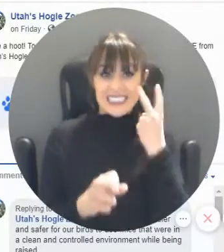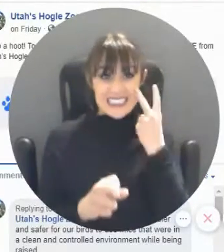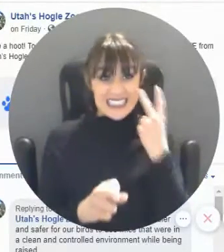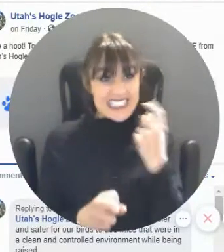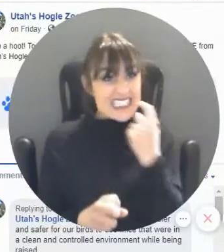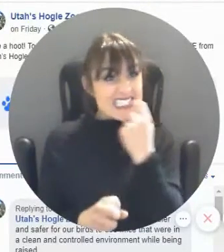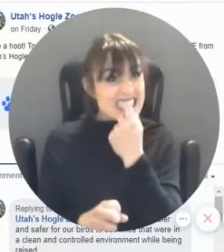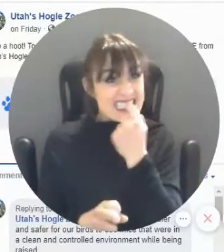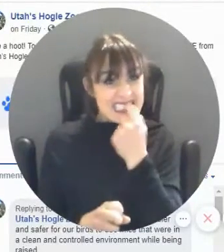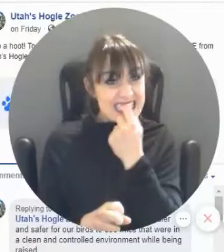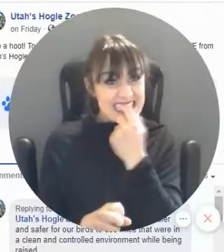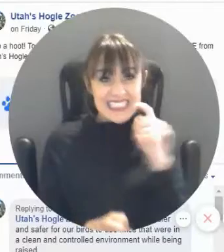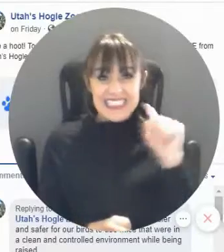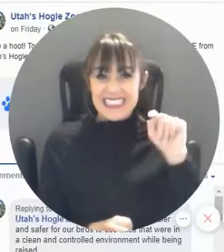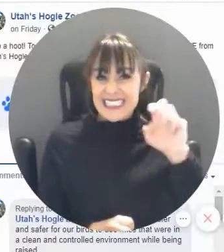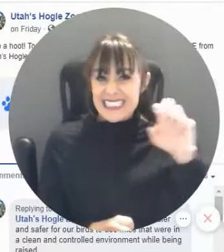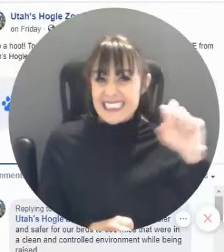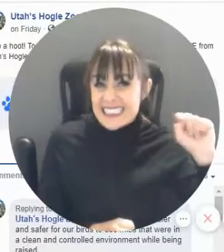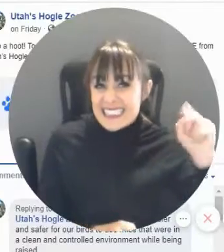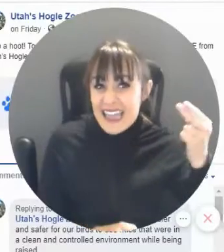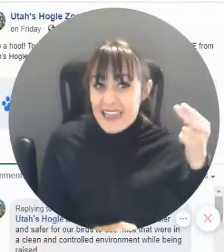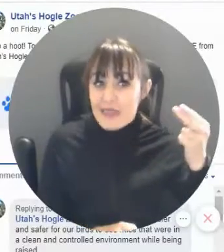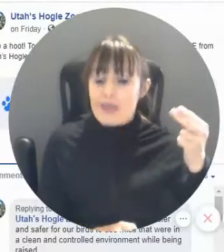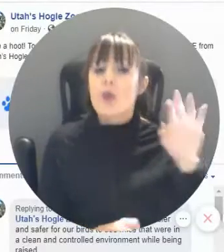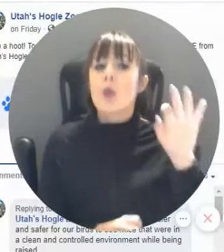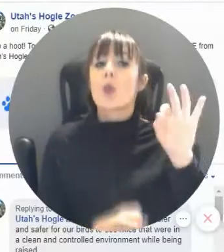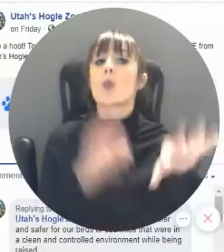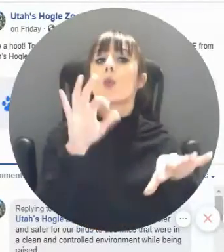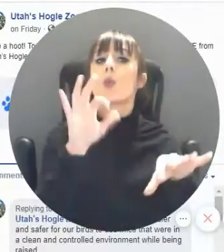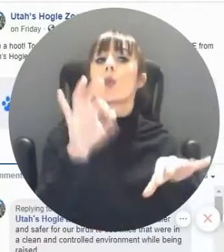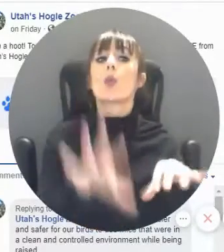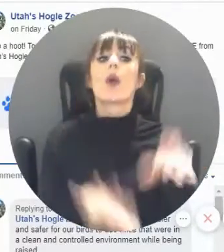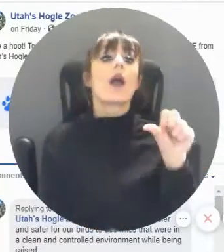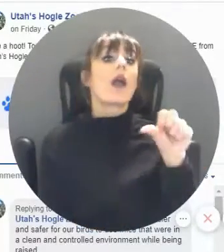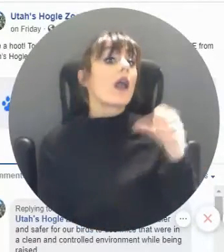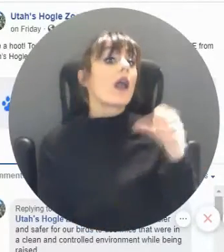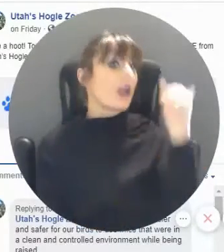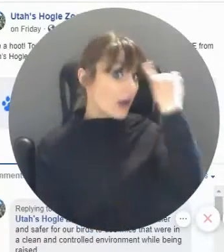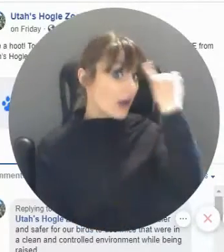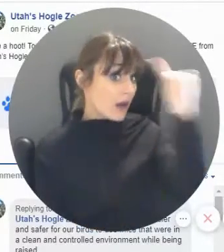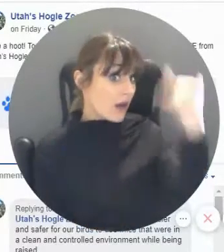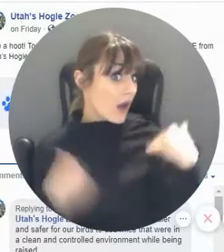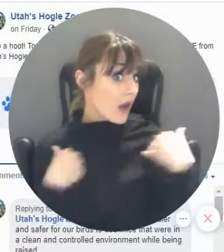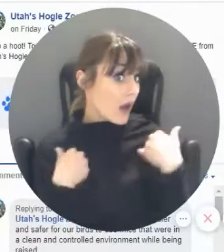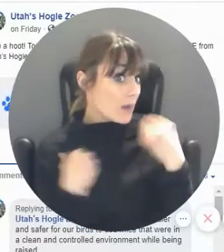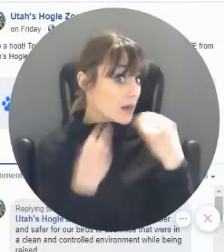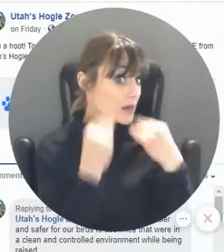So those are all some clues, do you have any ideas? Brad: Oh yeah. What are these from, gang?